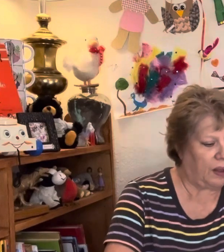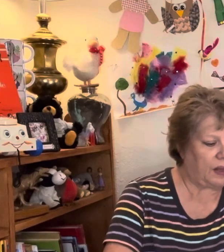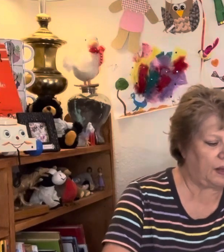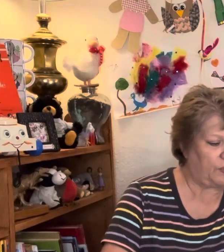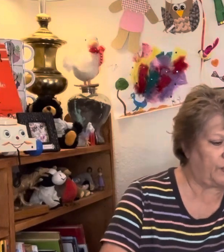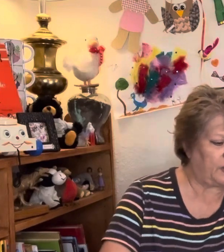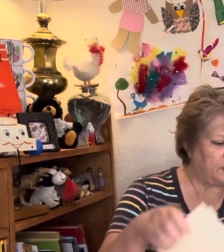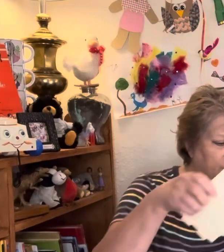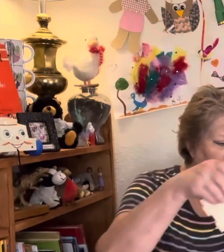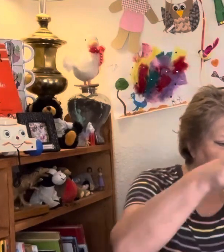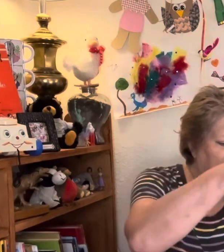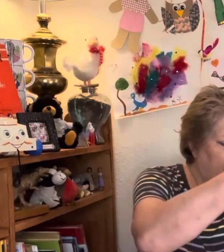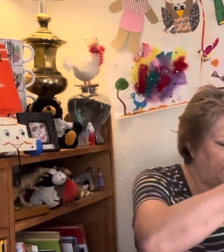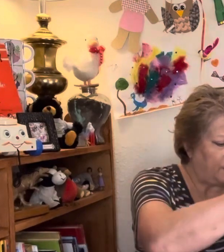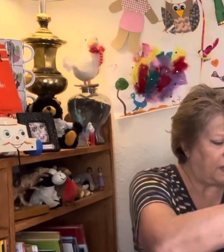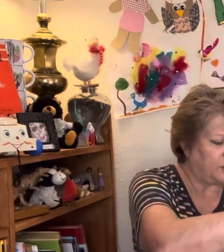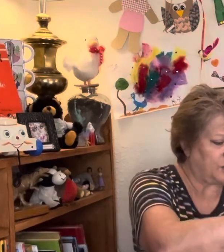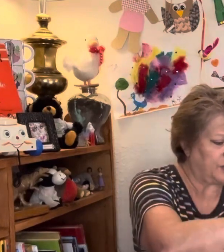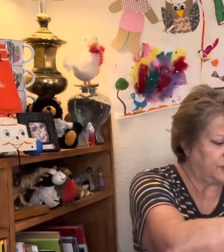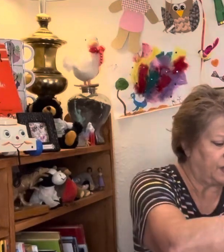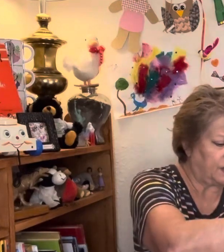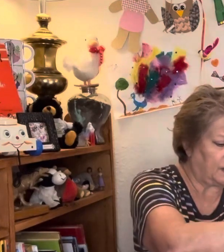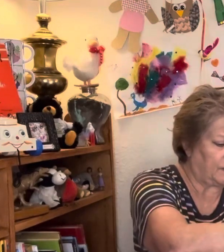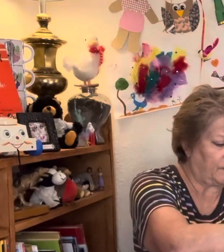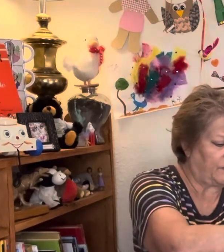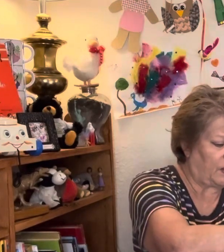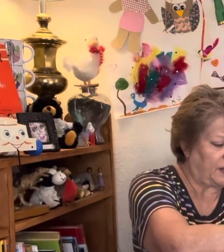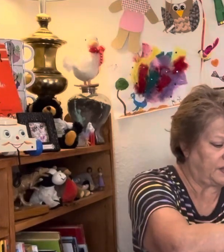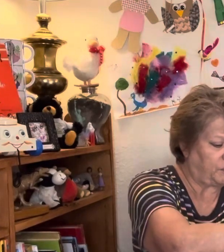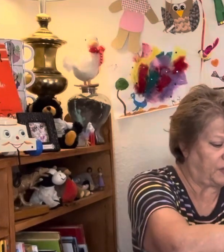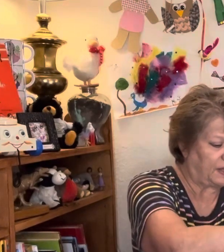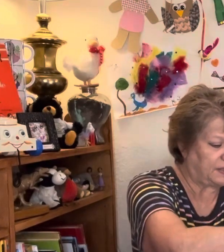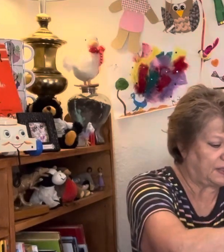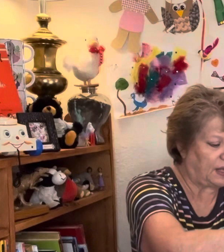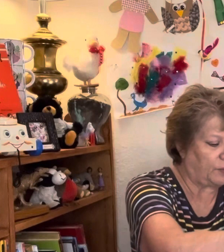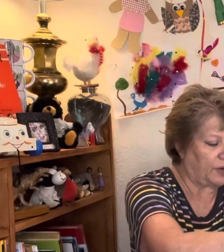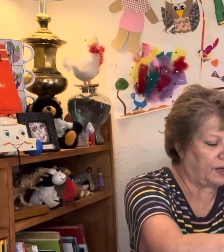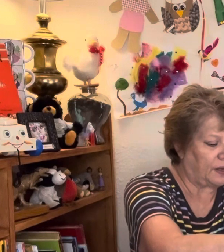We just kind of want to make sure it's gonna fall into place. And then we're gonna,